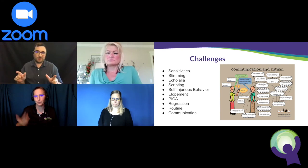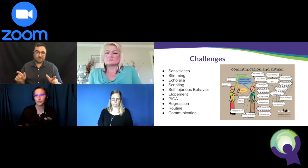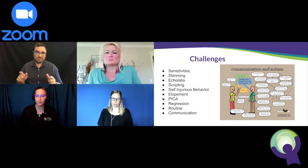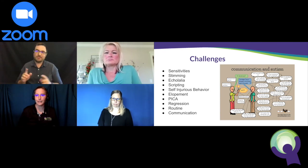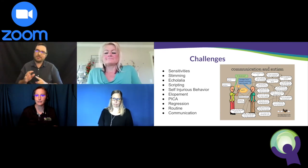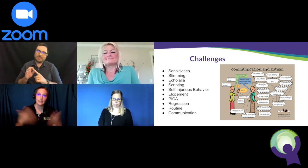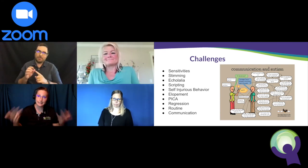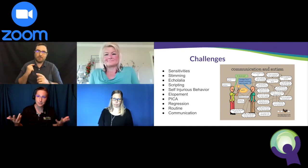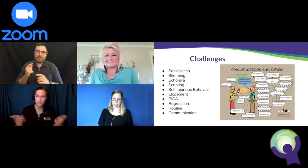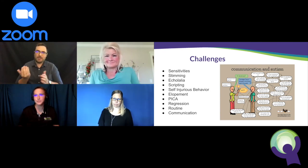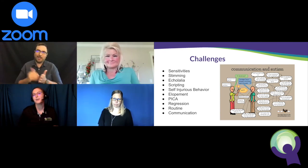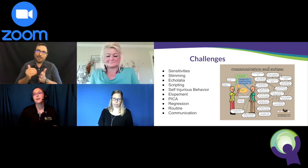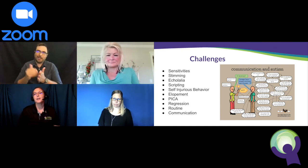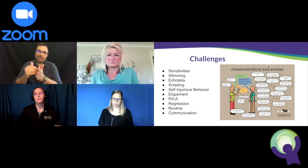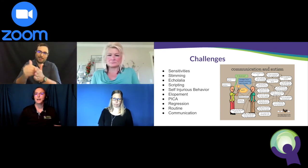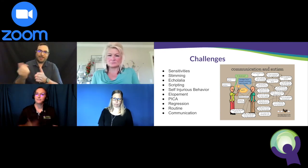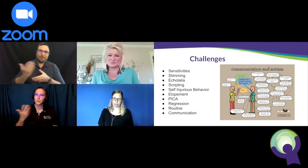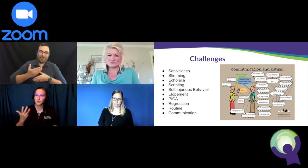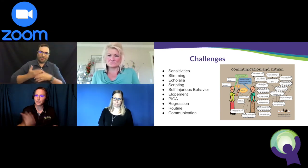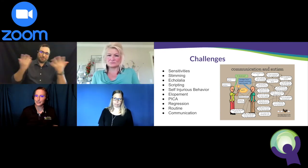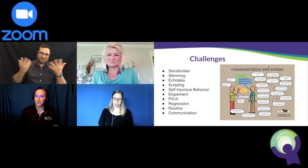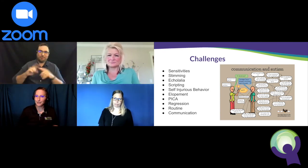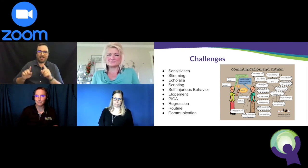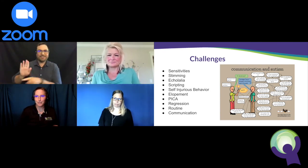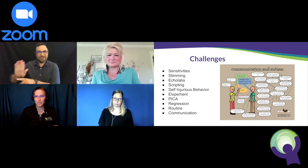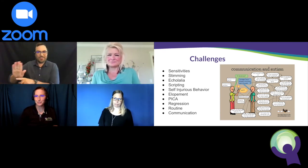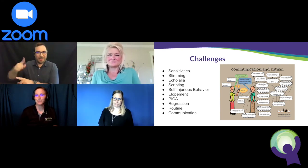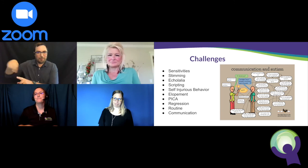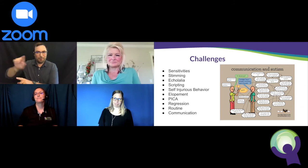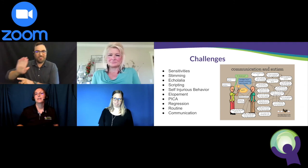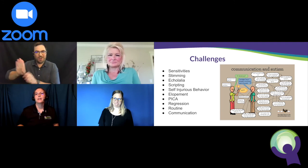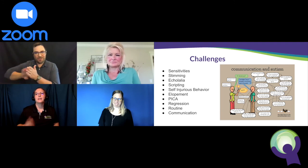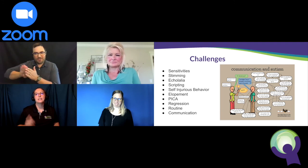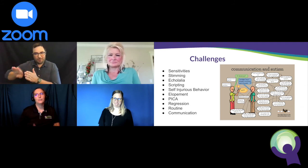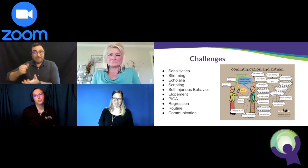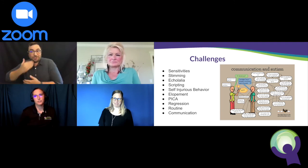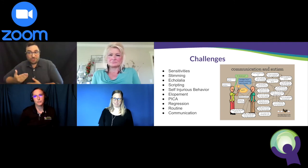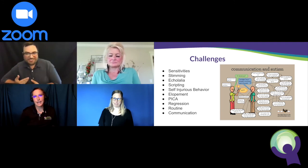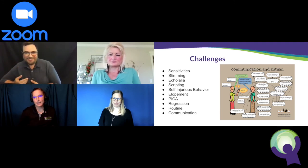and over again and it gets on your nerves. But those are the things we have to have patience with. Self-injurious behavior